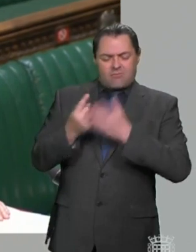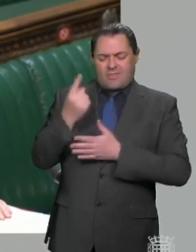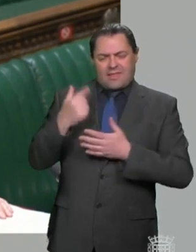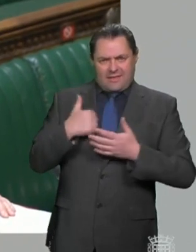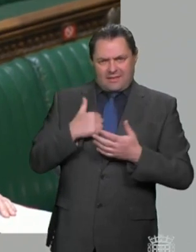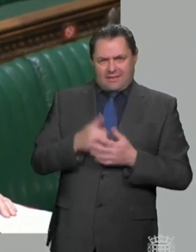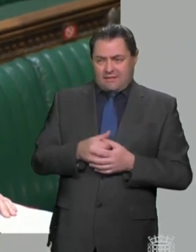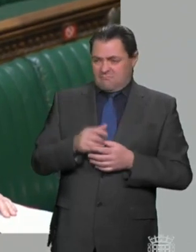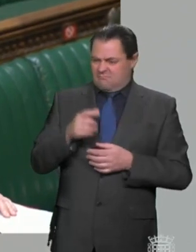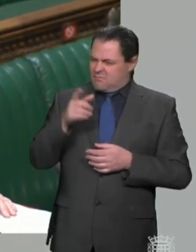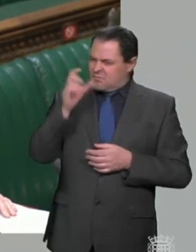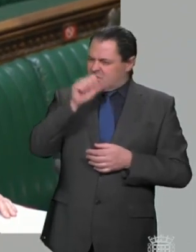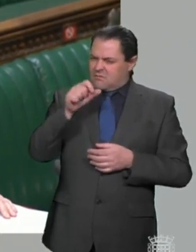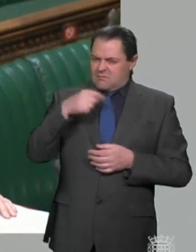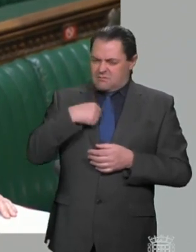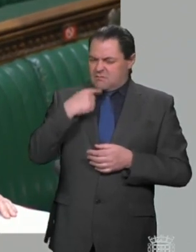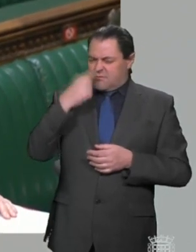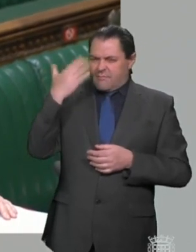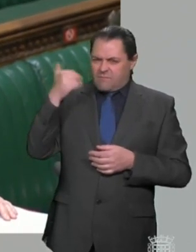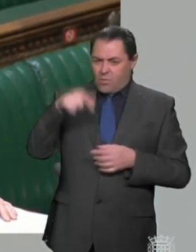as the right hon. Gentleman will recall, both in this House and elsewhere,